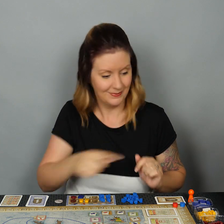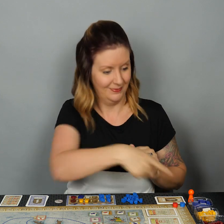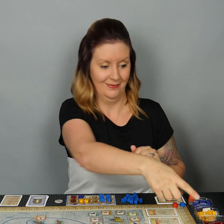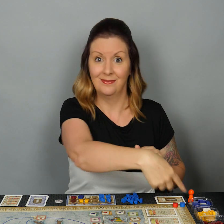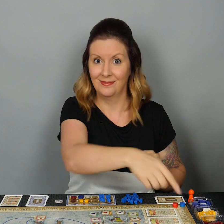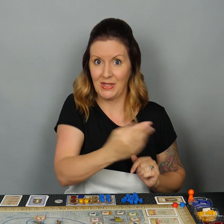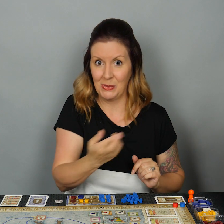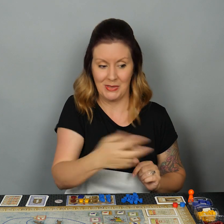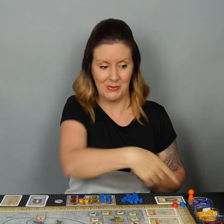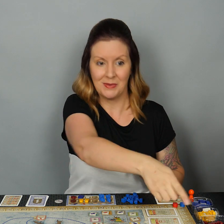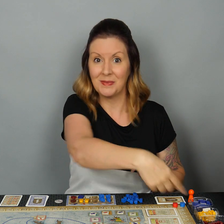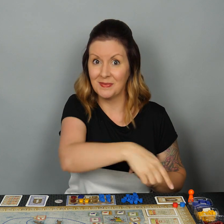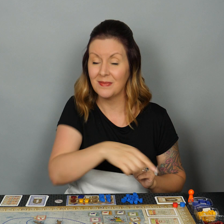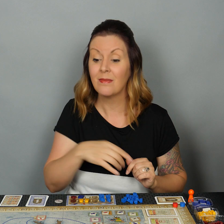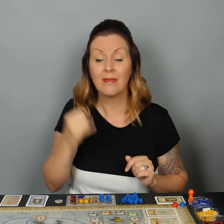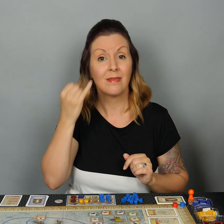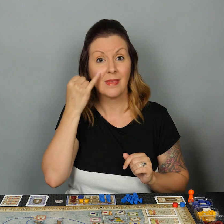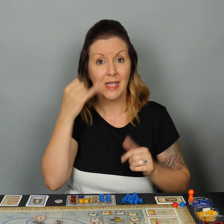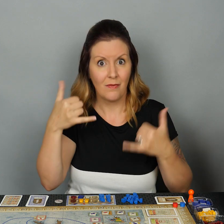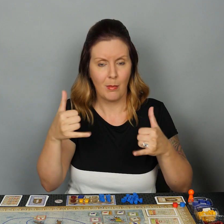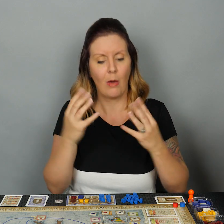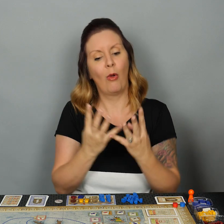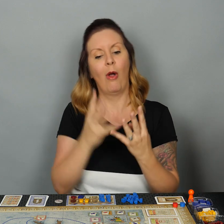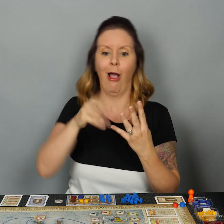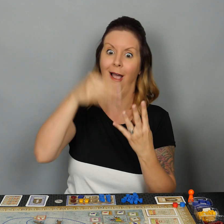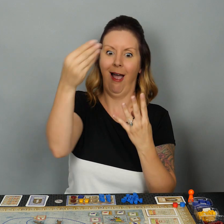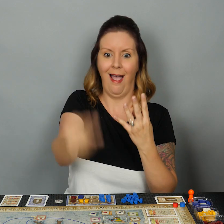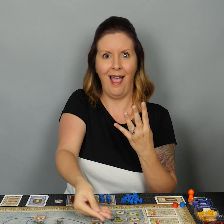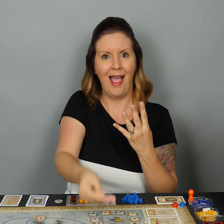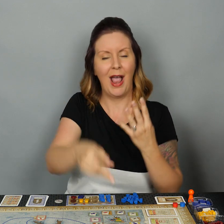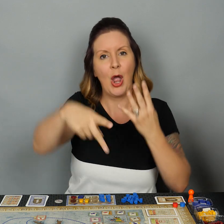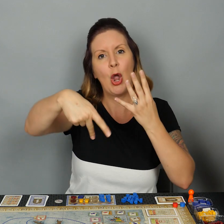These resources right here.